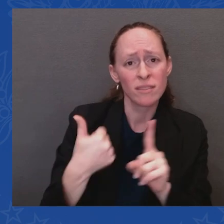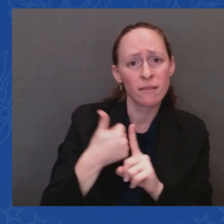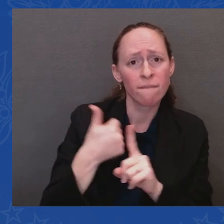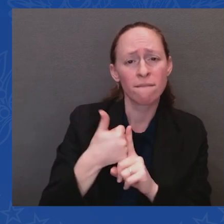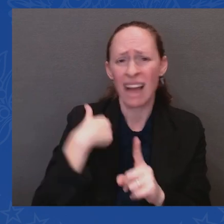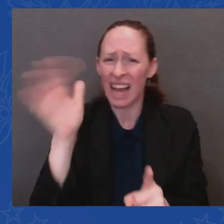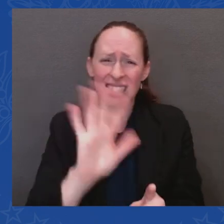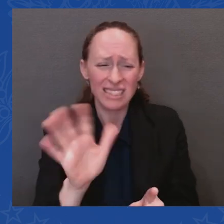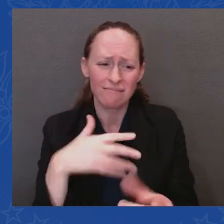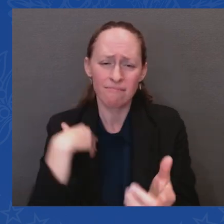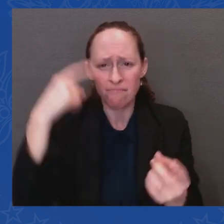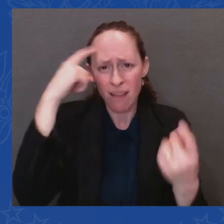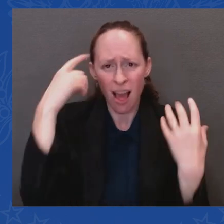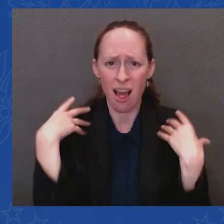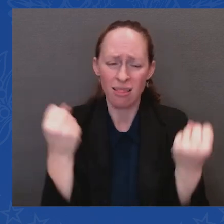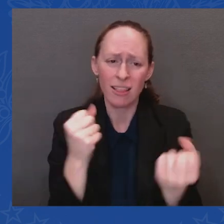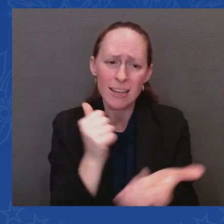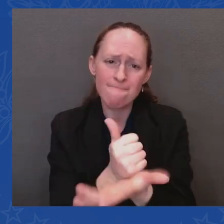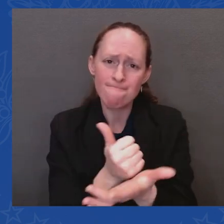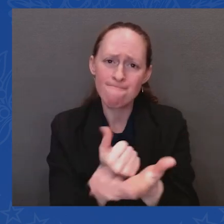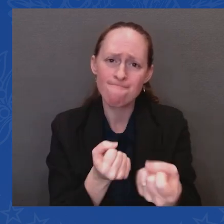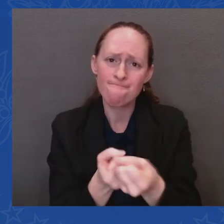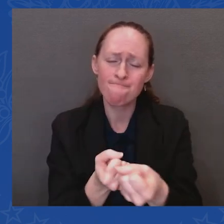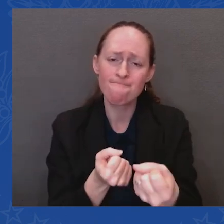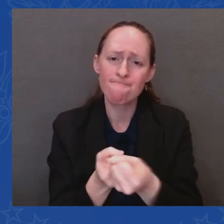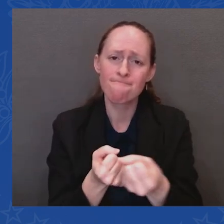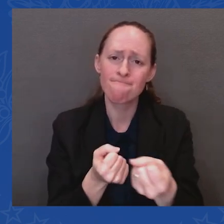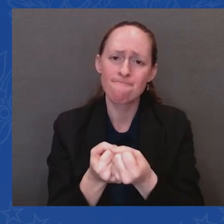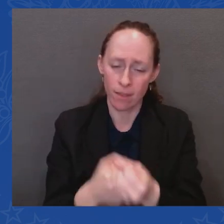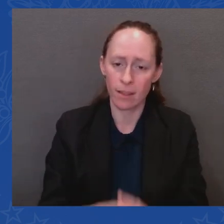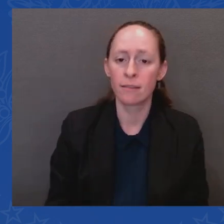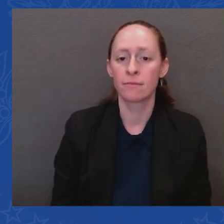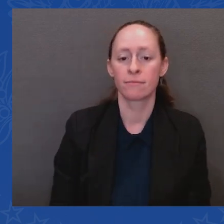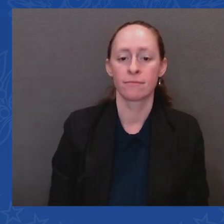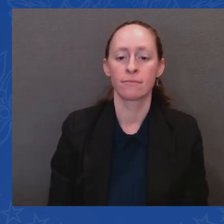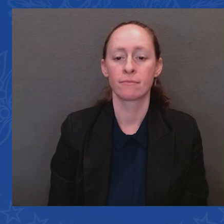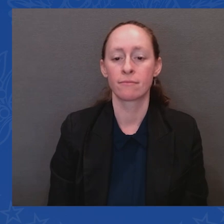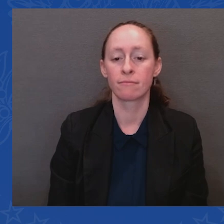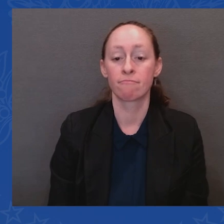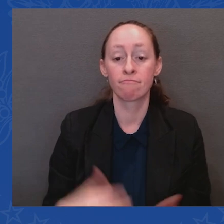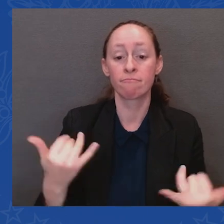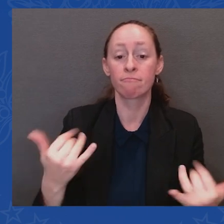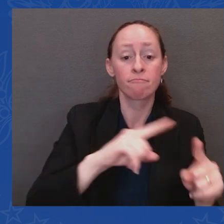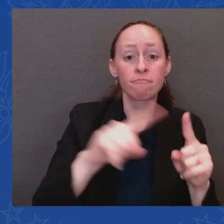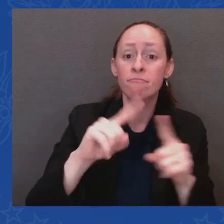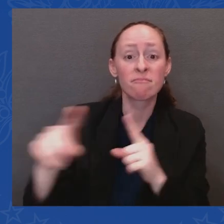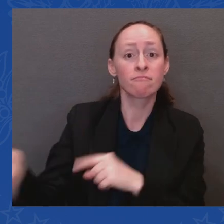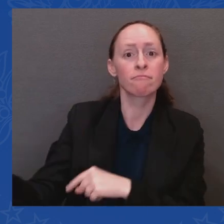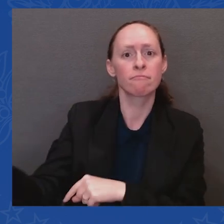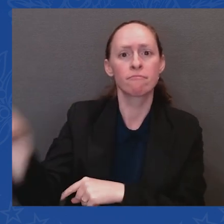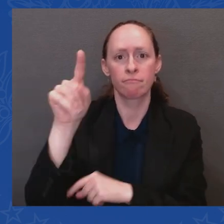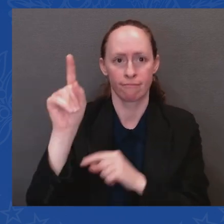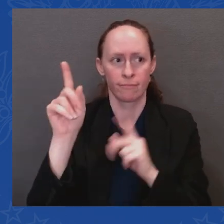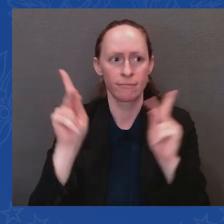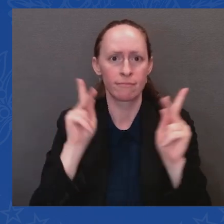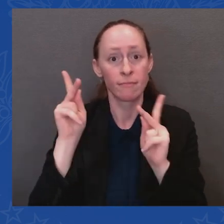We're launching a new initiative to protect veterans from scams, because no one should be defrauded